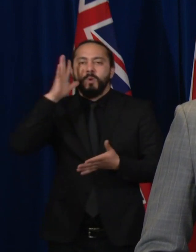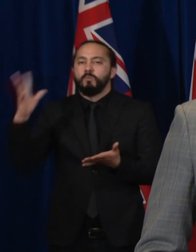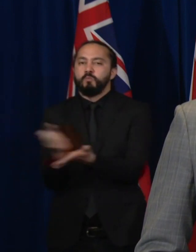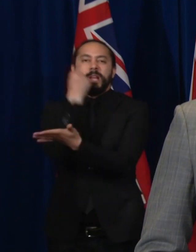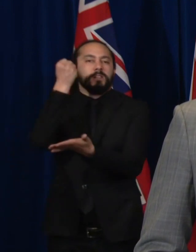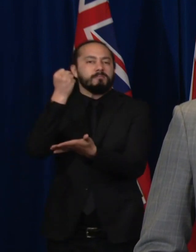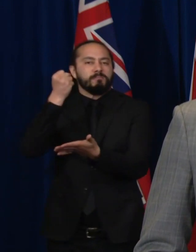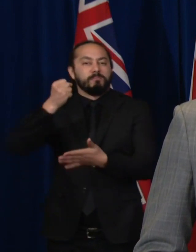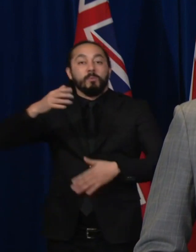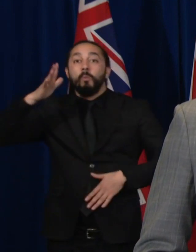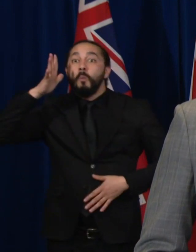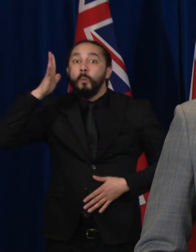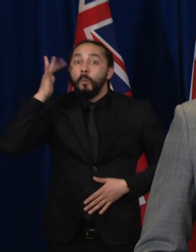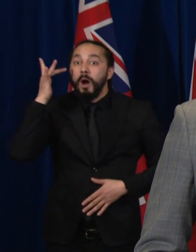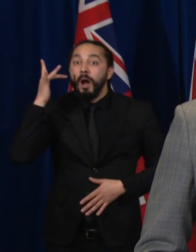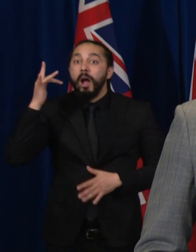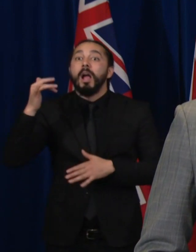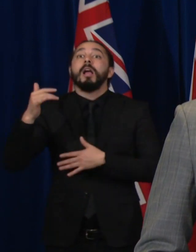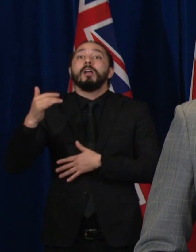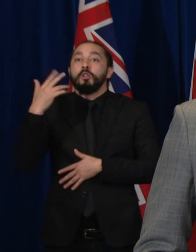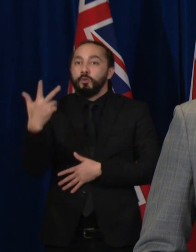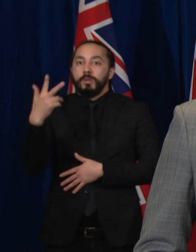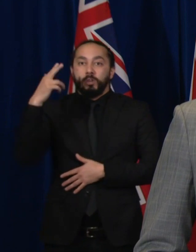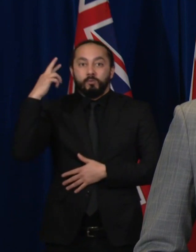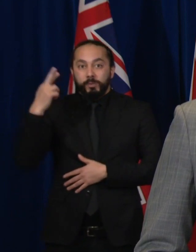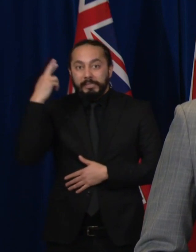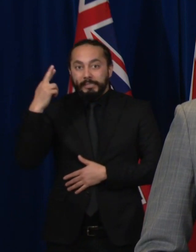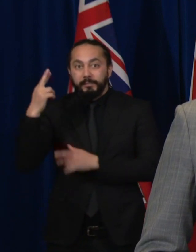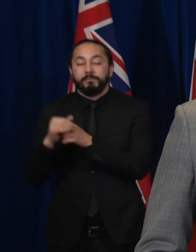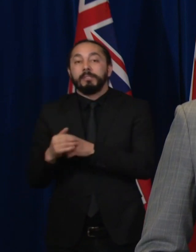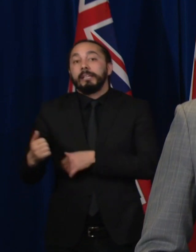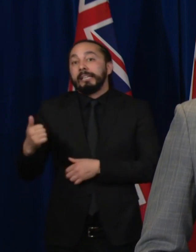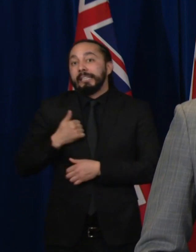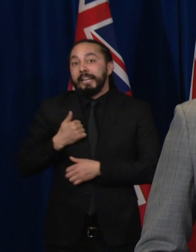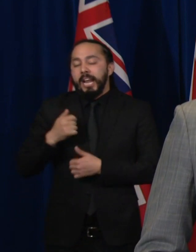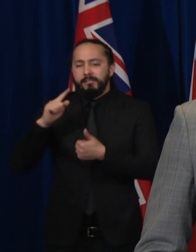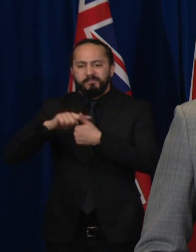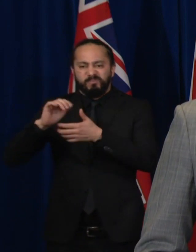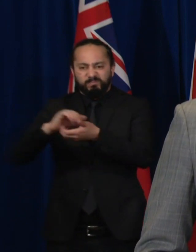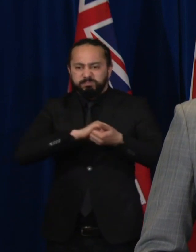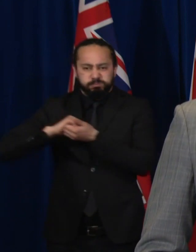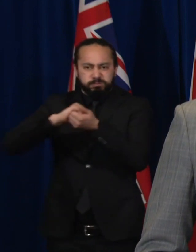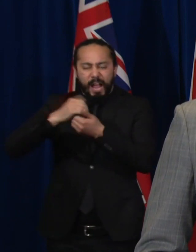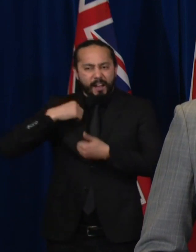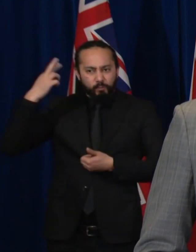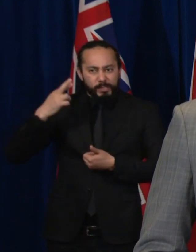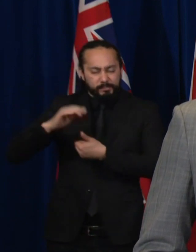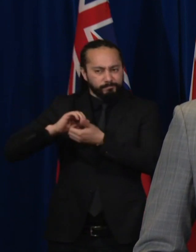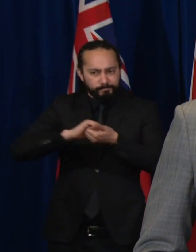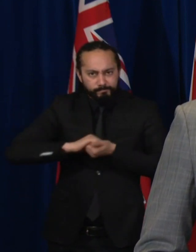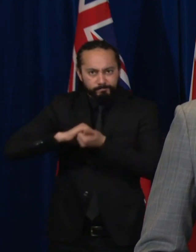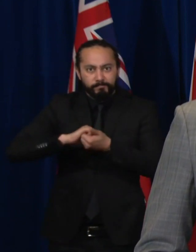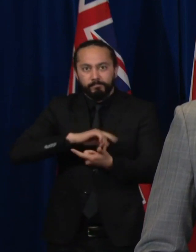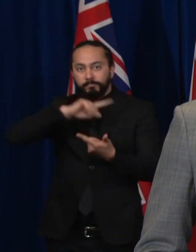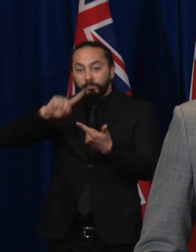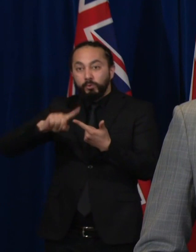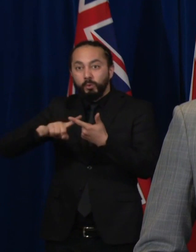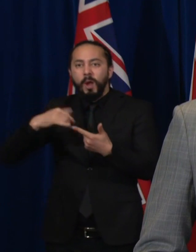There's nothing we can't do once we're united in purpose. upon this continent, a new nation, conceived in liberty, Two, there's help. All levels of government are